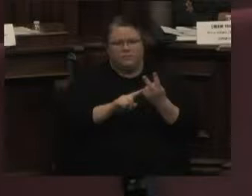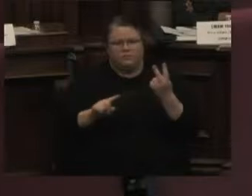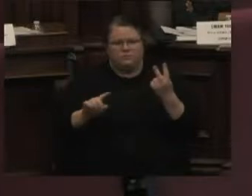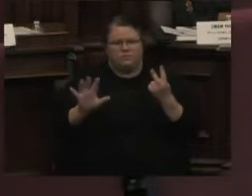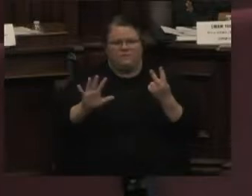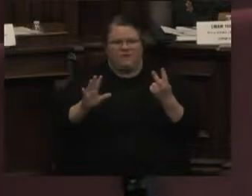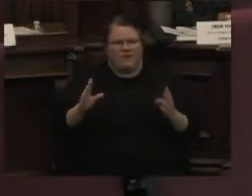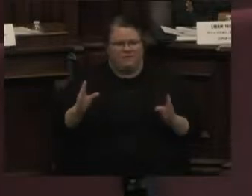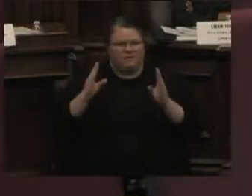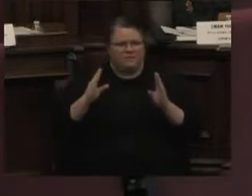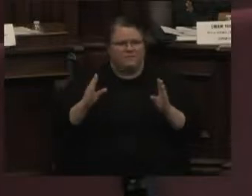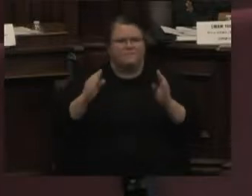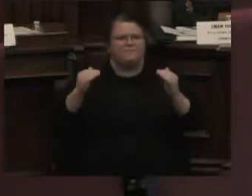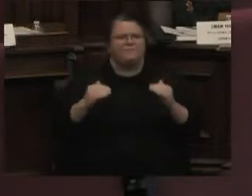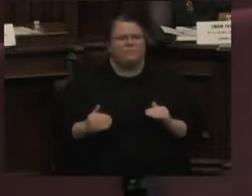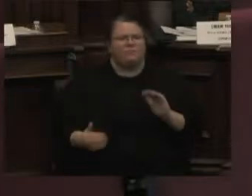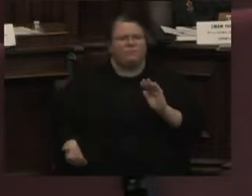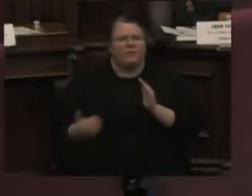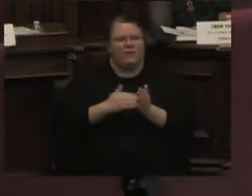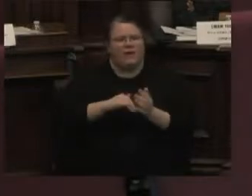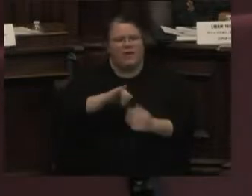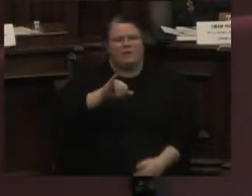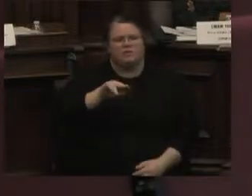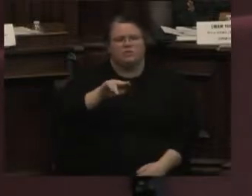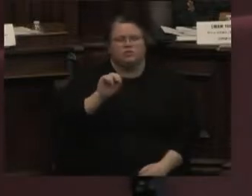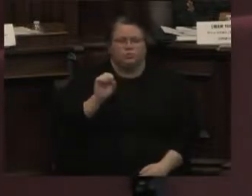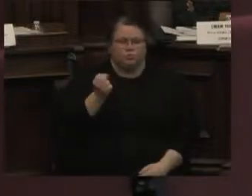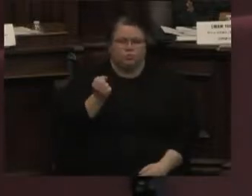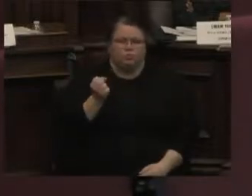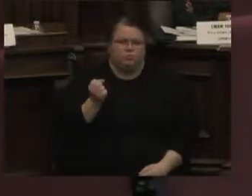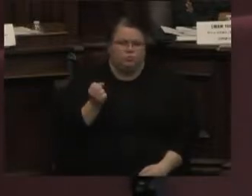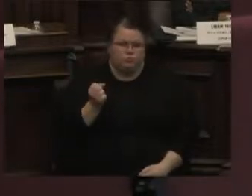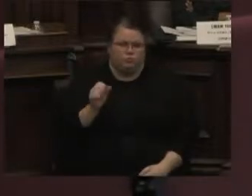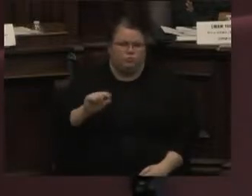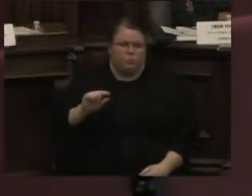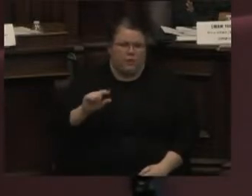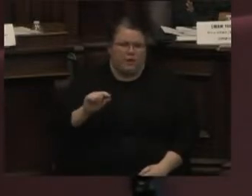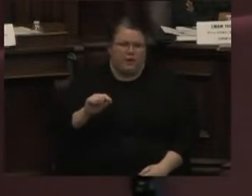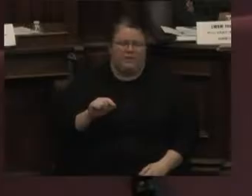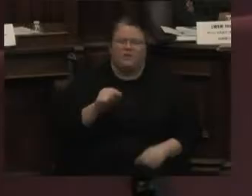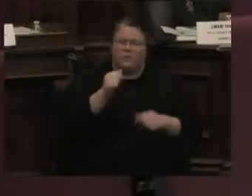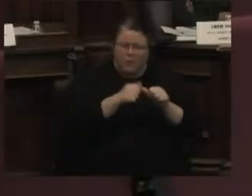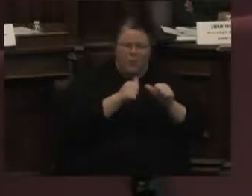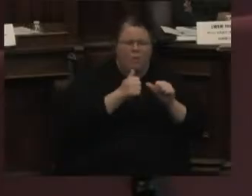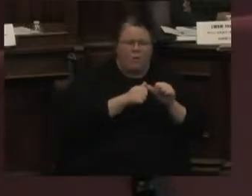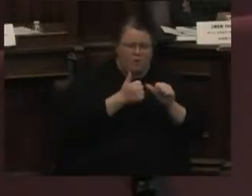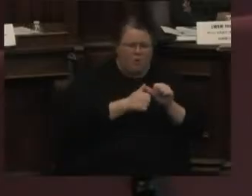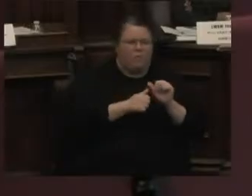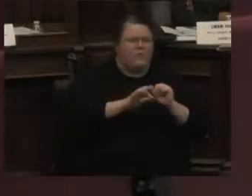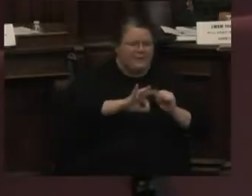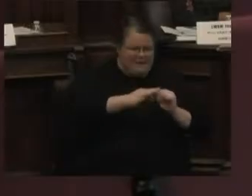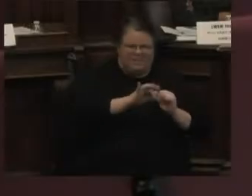Thurston. And that is from 12